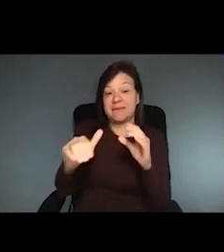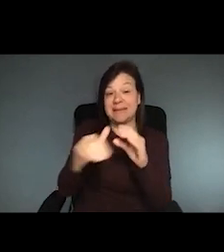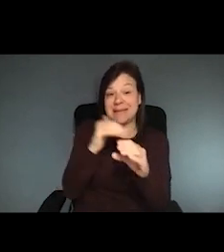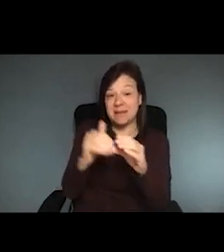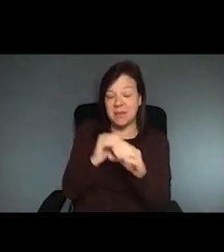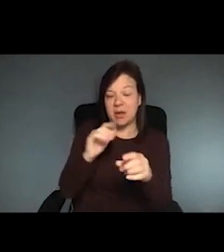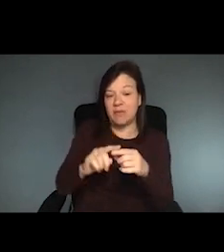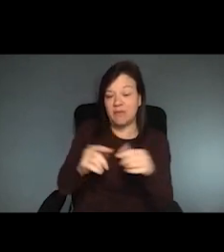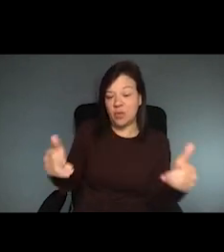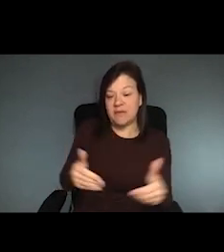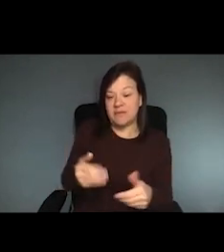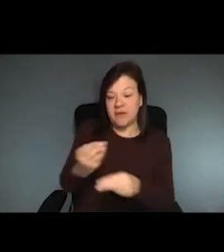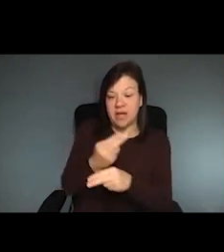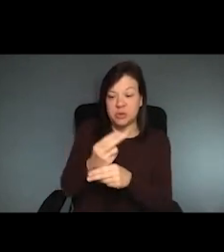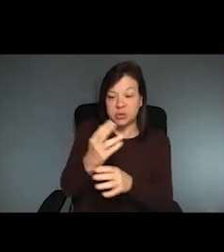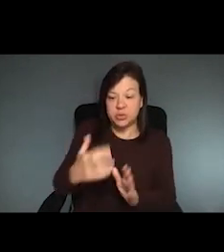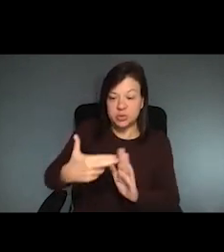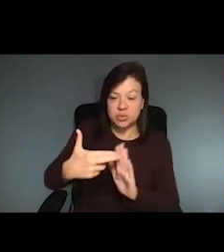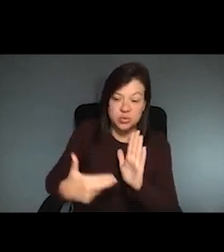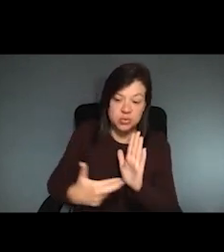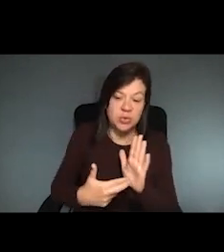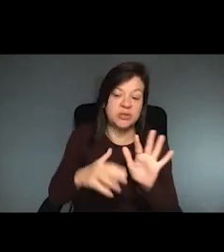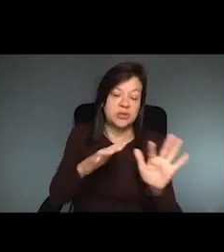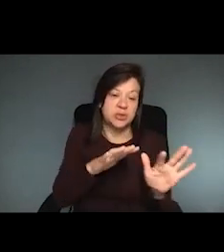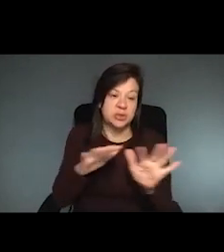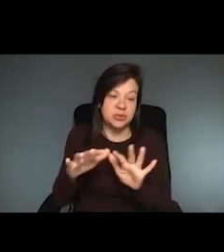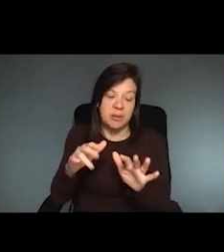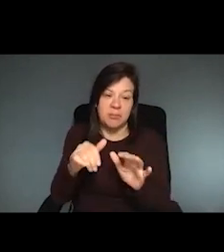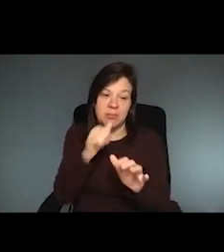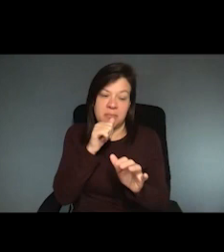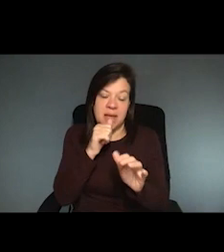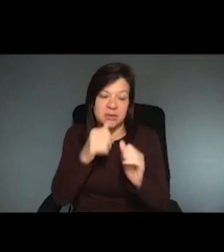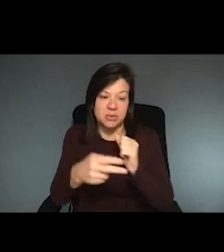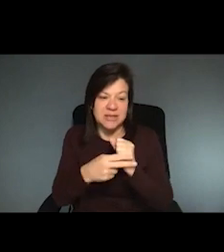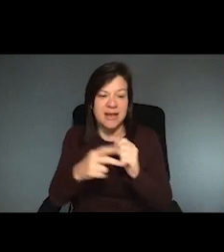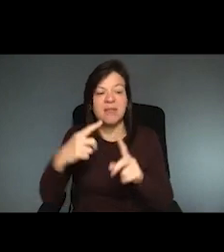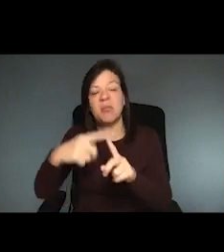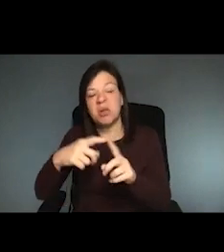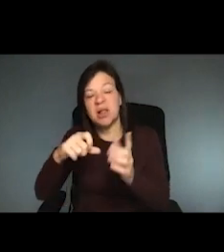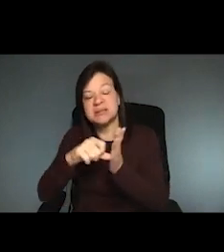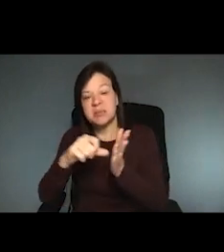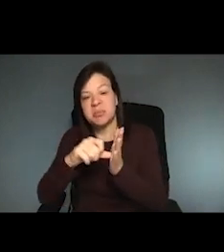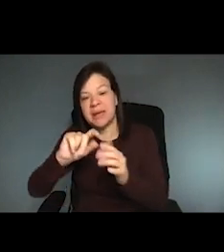USERS TO REGISTER AND VERIFICATION OF PASSWORD BEING SAVED AND PAGE TEMPLATES THAT WE CAN ASSIGN.